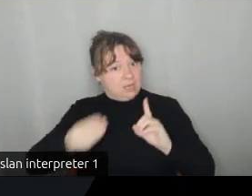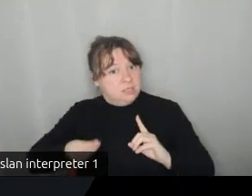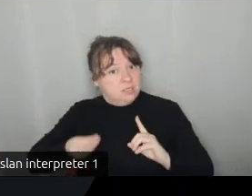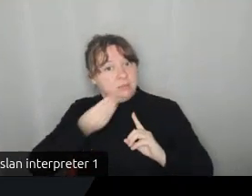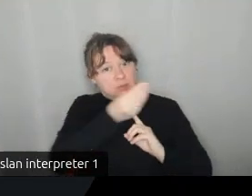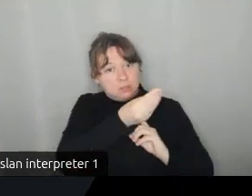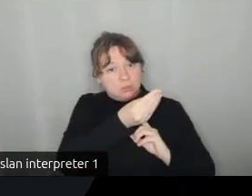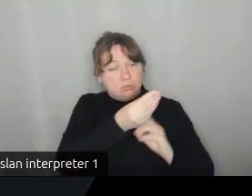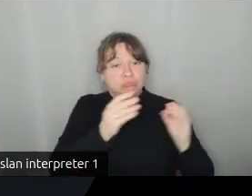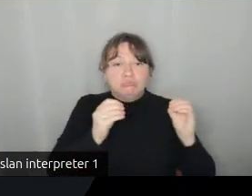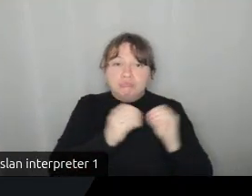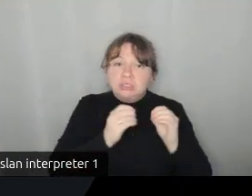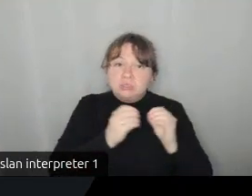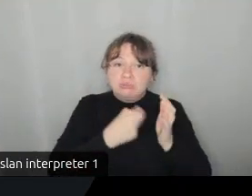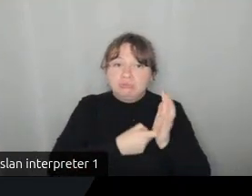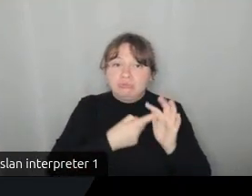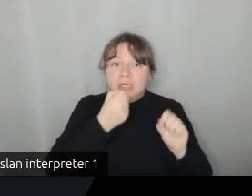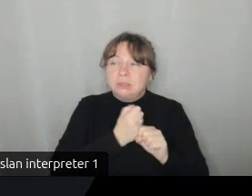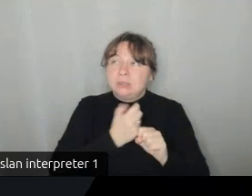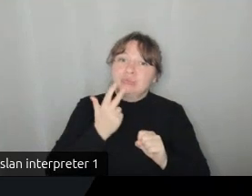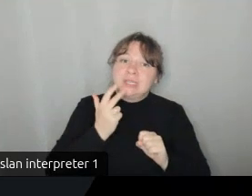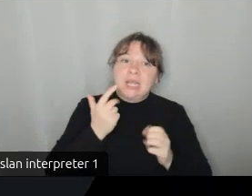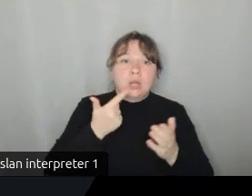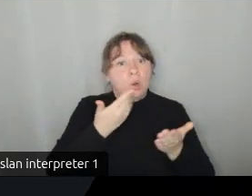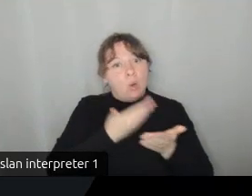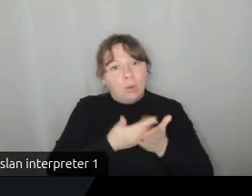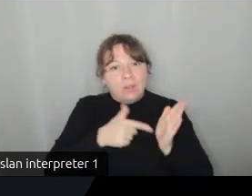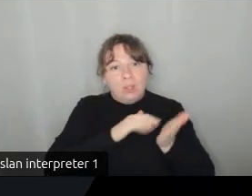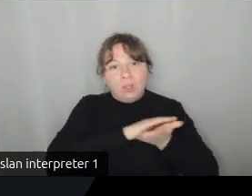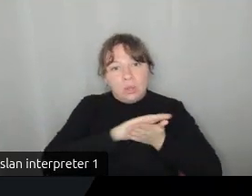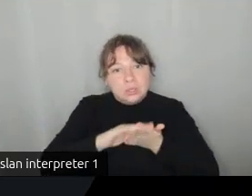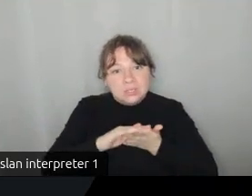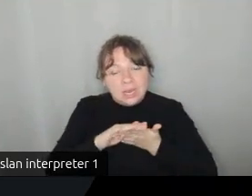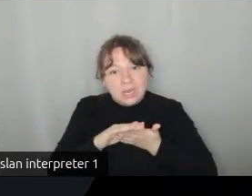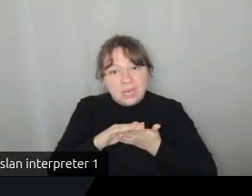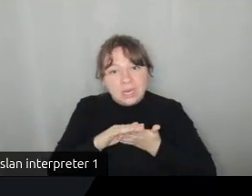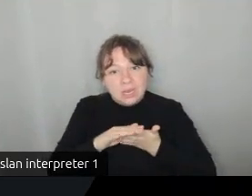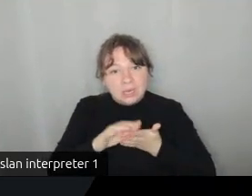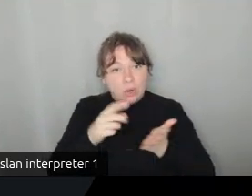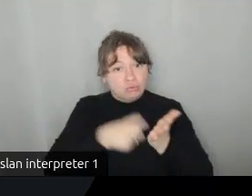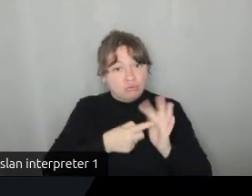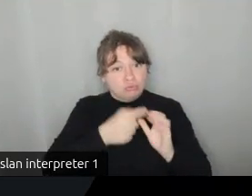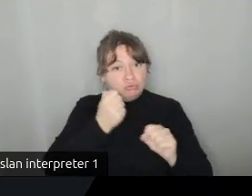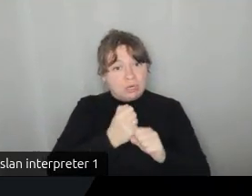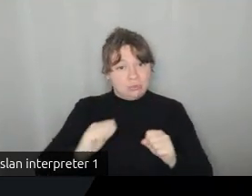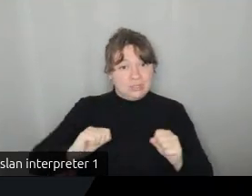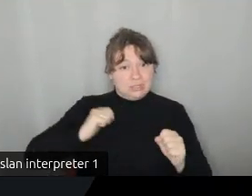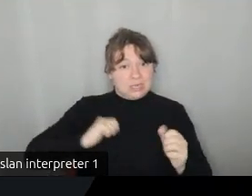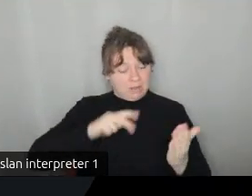the Brisbane registry on a Thursday and the registry staff has a quick view of it and go,